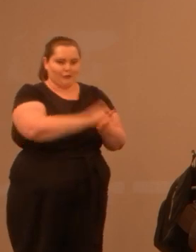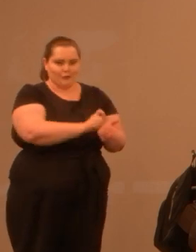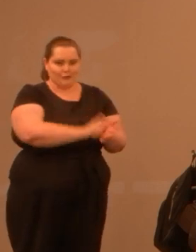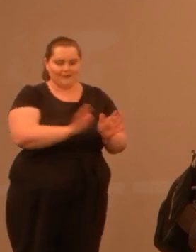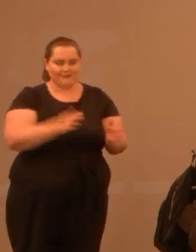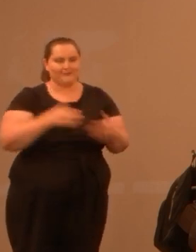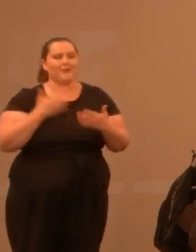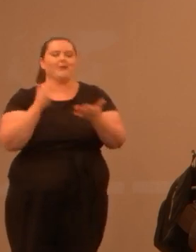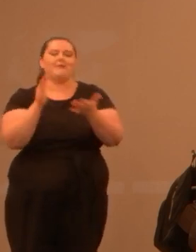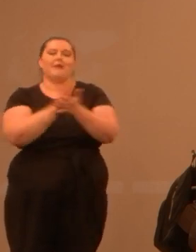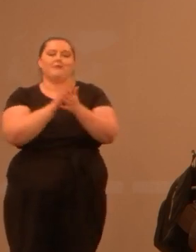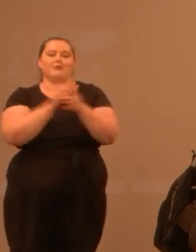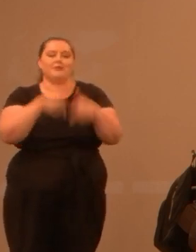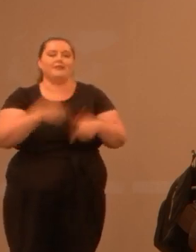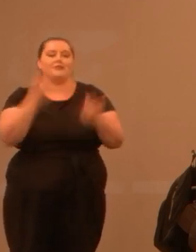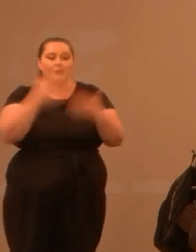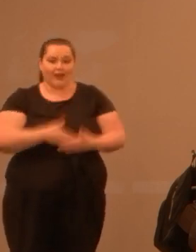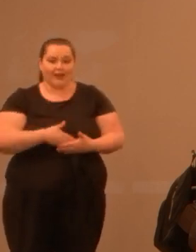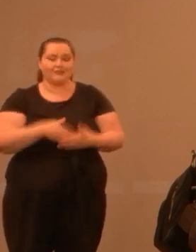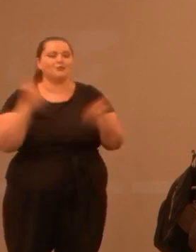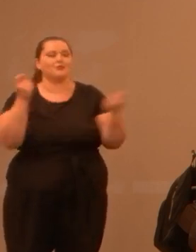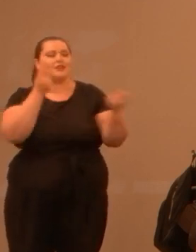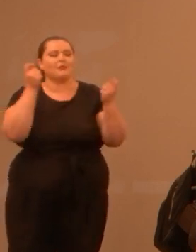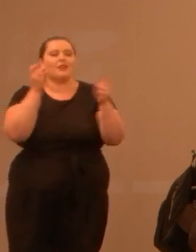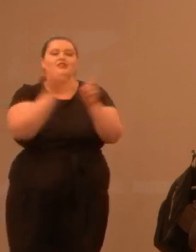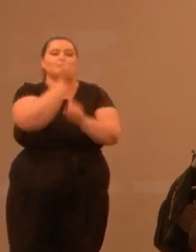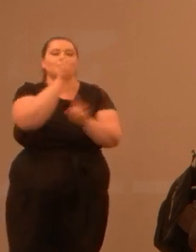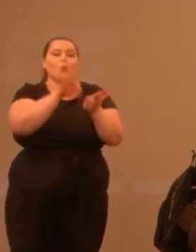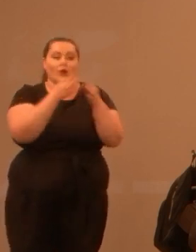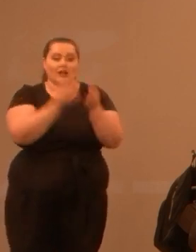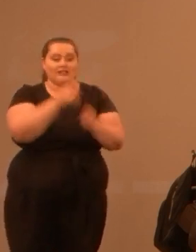tonight to celebrate the achievements of organisations and individuals who are